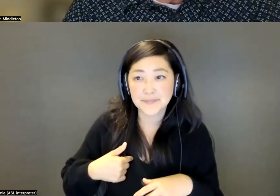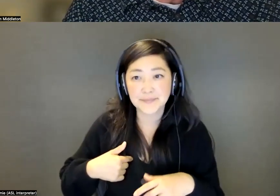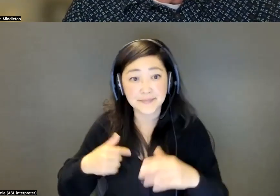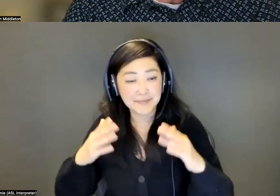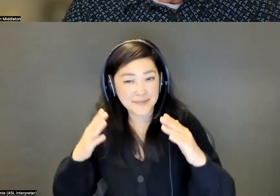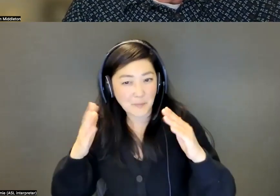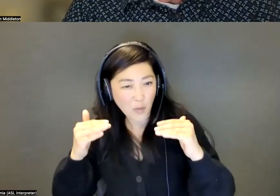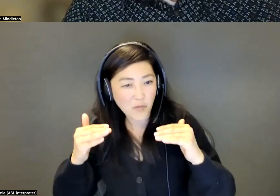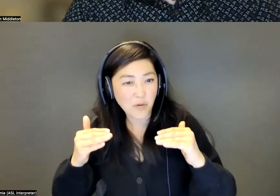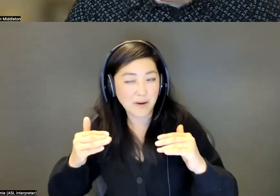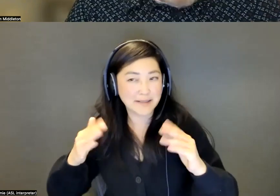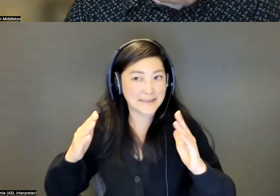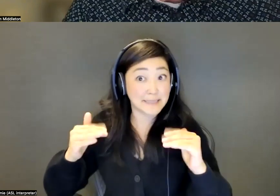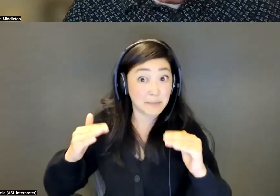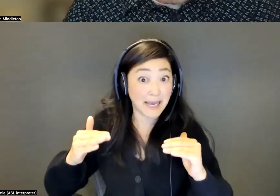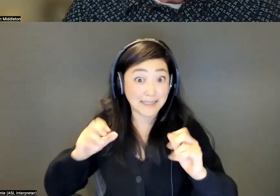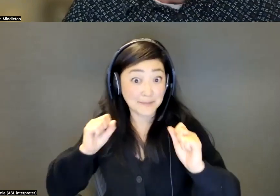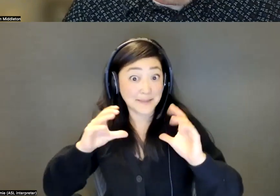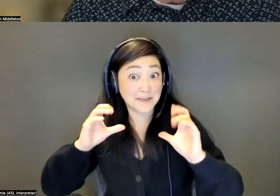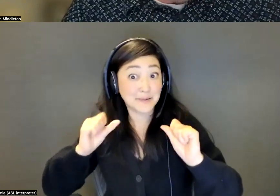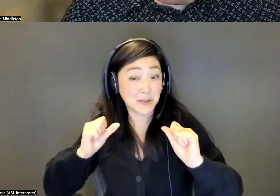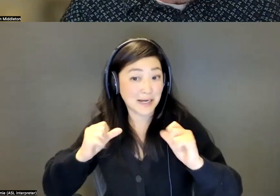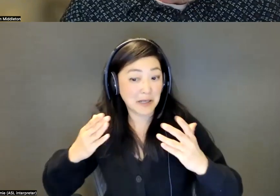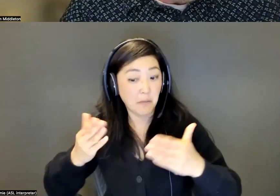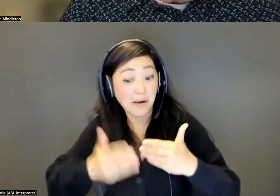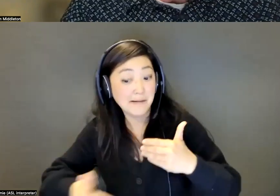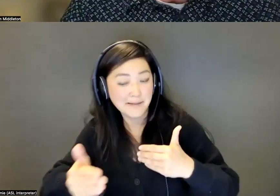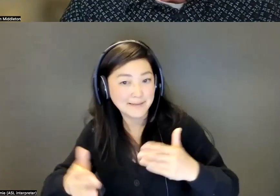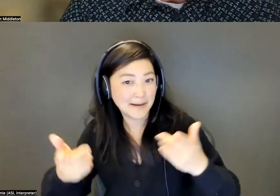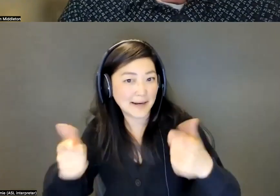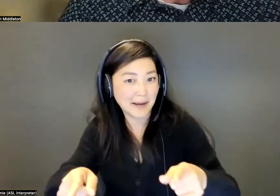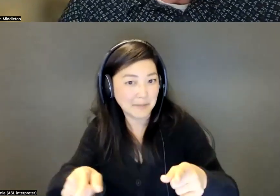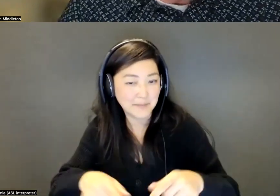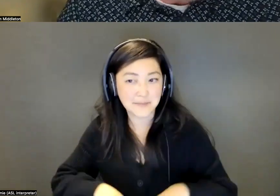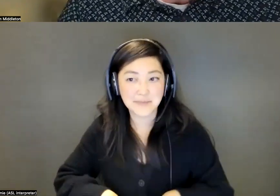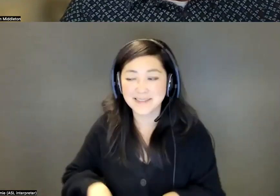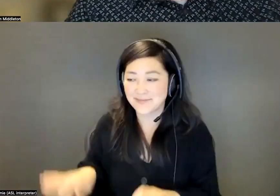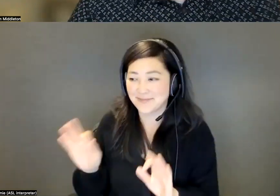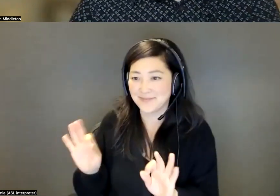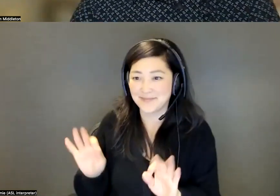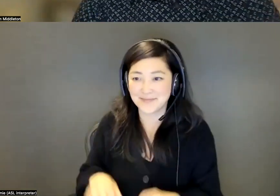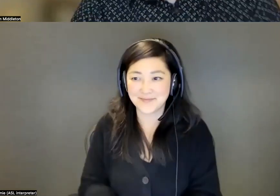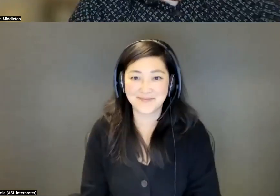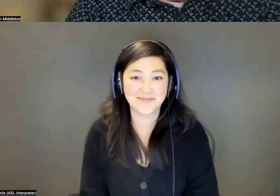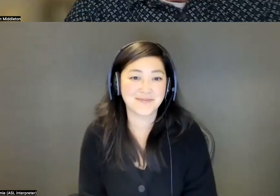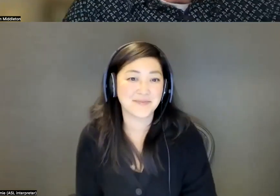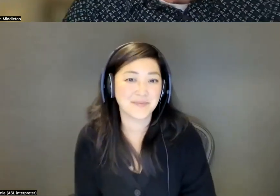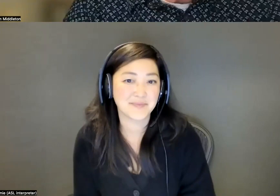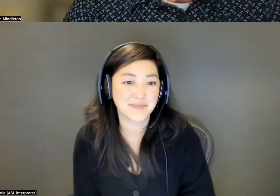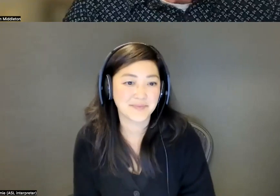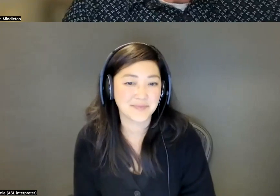surprised, let's see, is the answer to that. Tim: That's fair. We'll have you back.